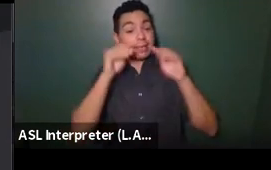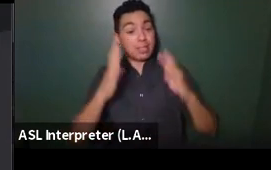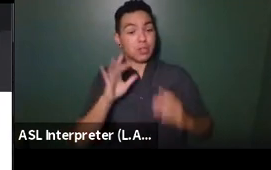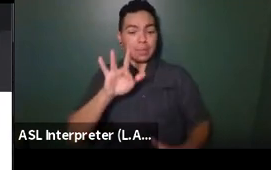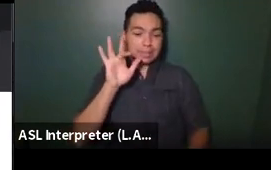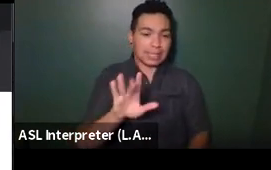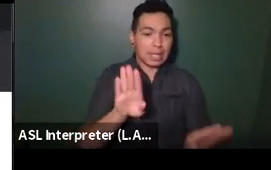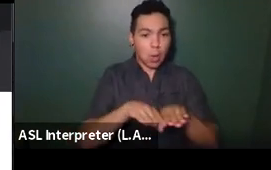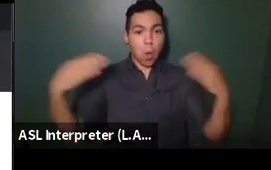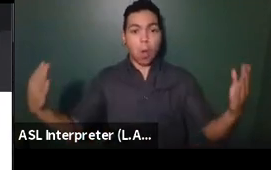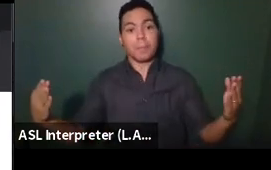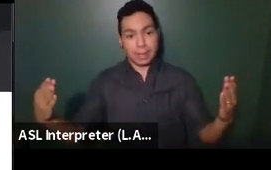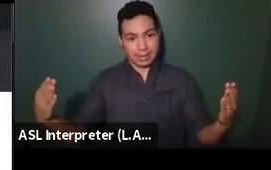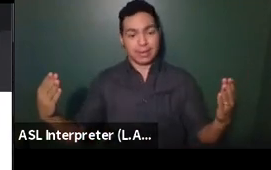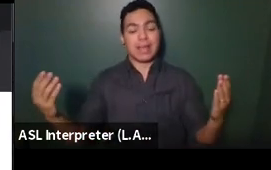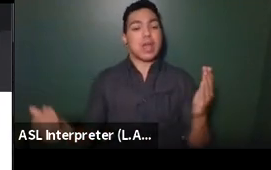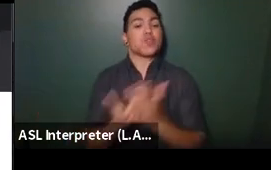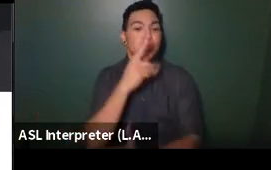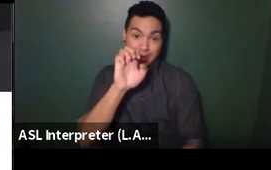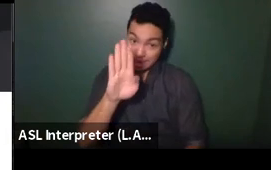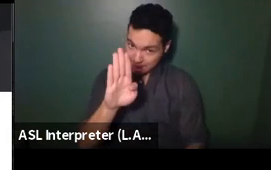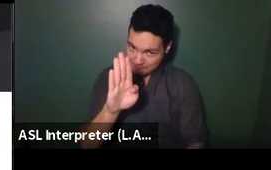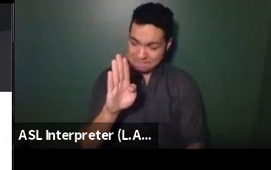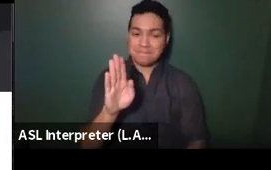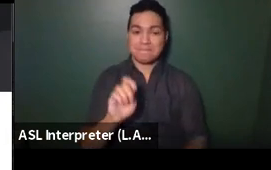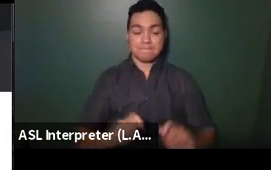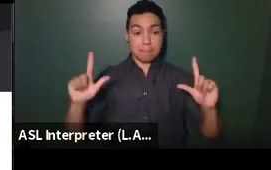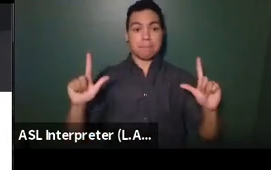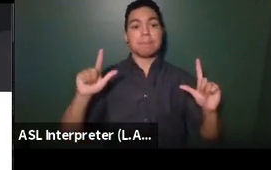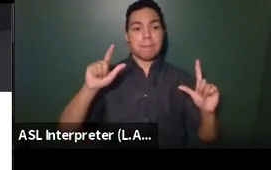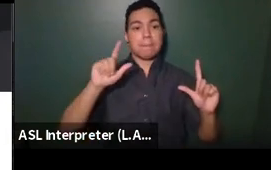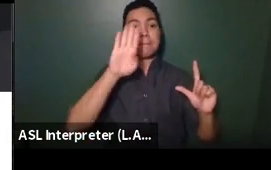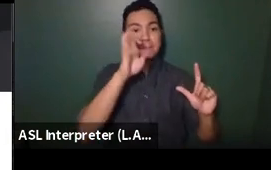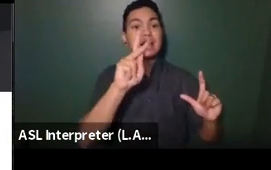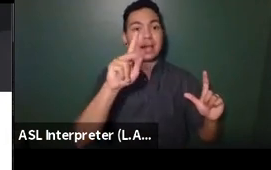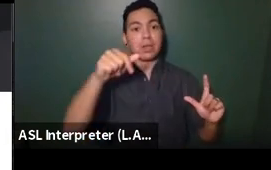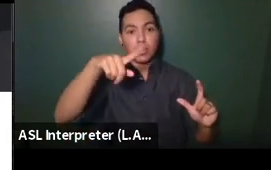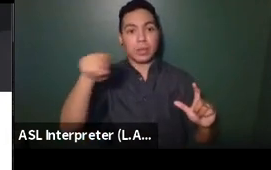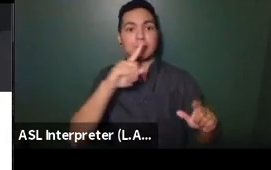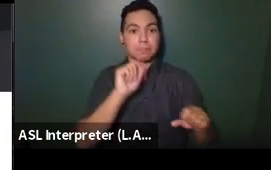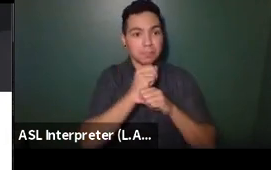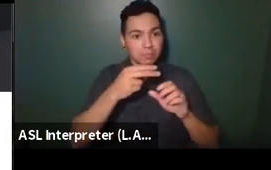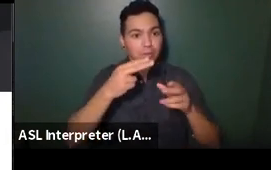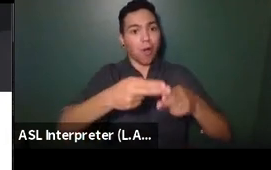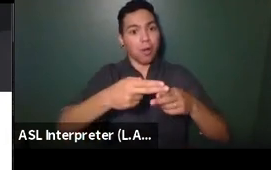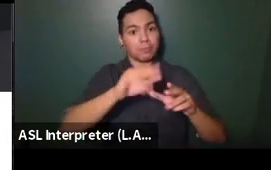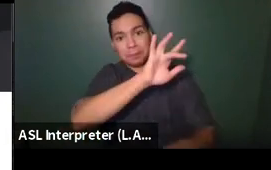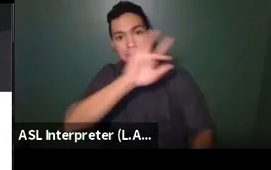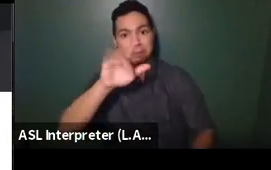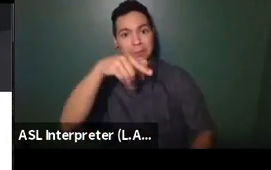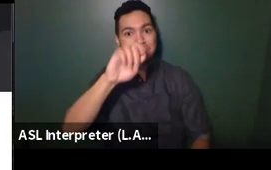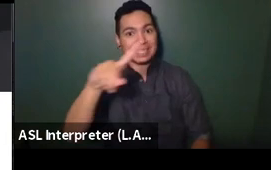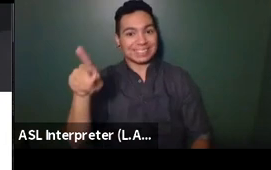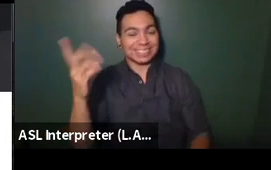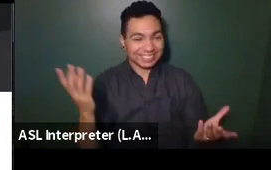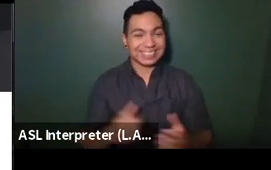Katherine Livick - ESD 112: Again, we get our new tab and here's my blank quiz and it is literally titled Blank Quiz. So first thing I'm going to do is change that.